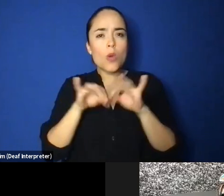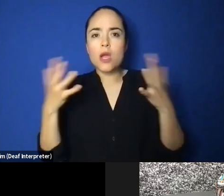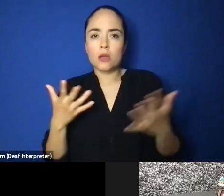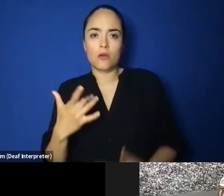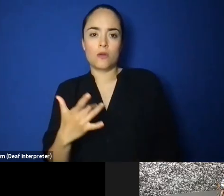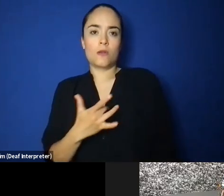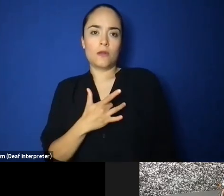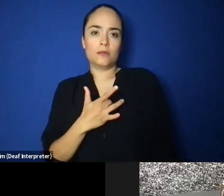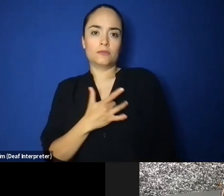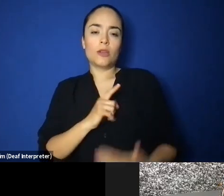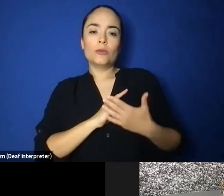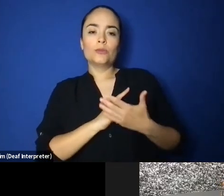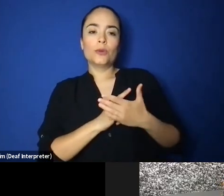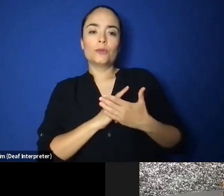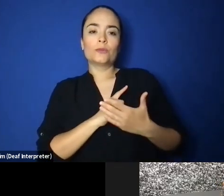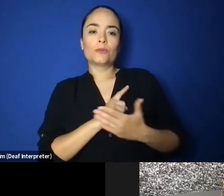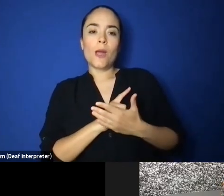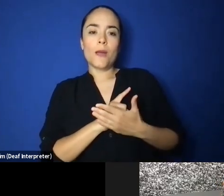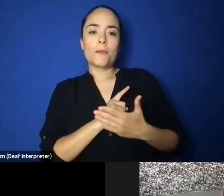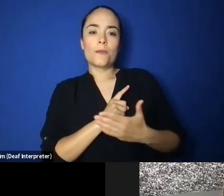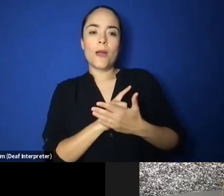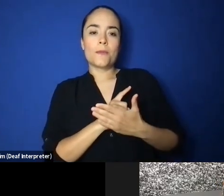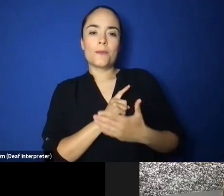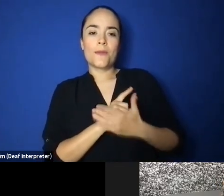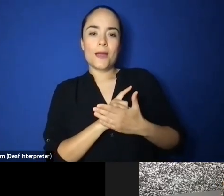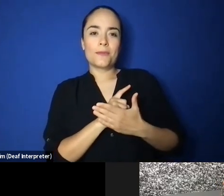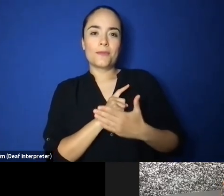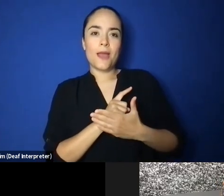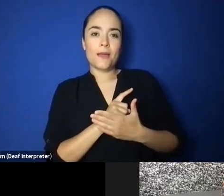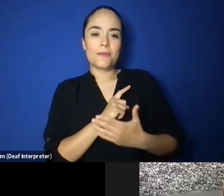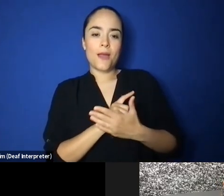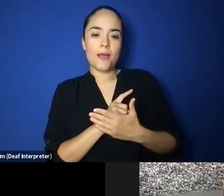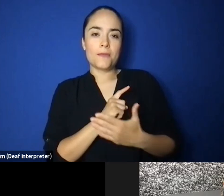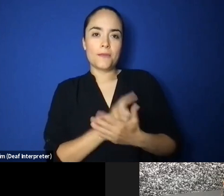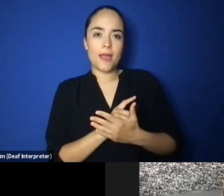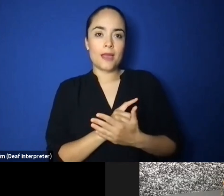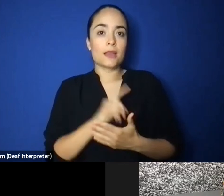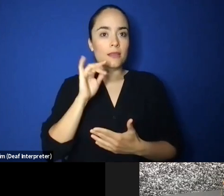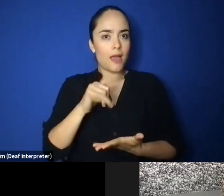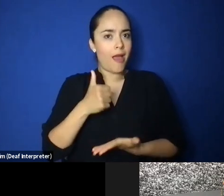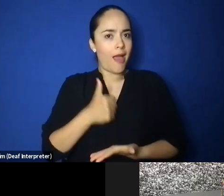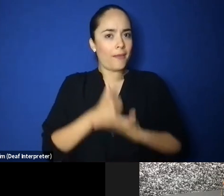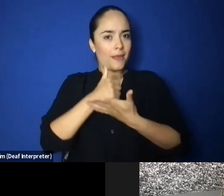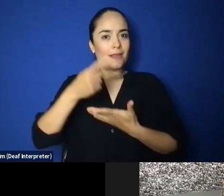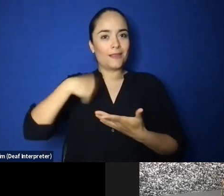So we've got the heartbeat symbol behind us as a way to get started, for people, just, maybe, the students, to stop